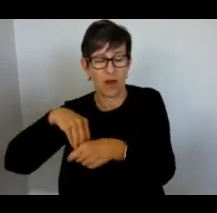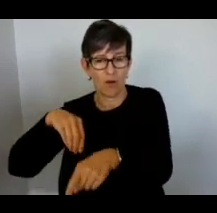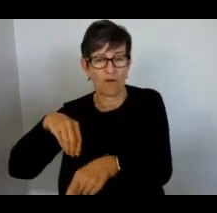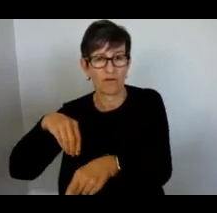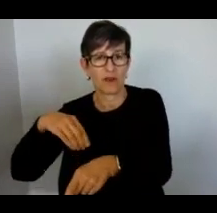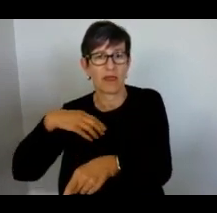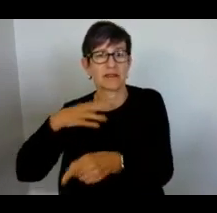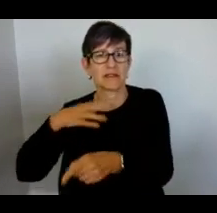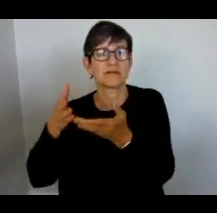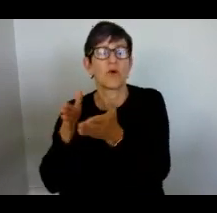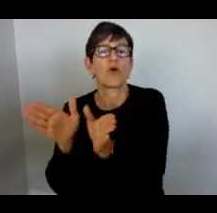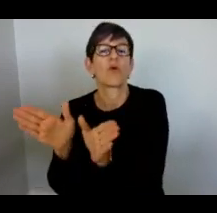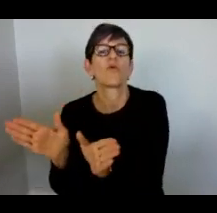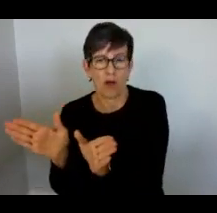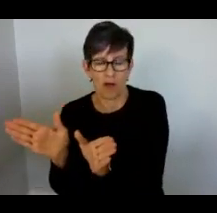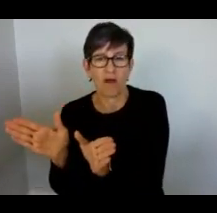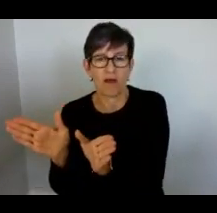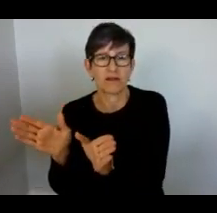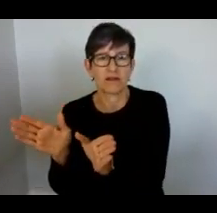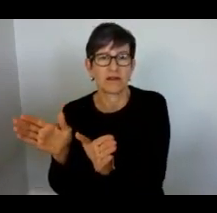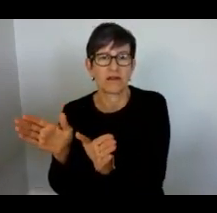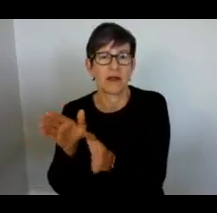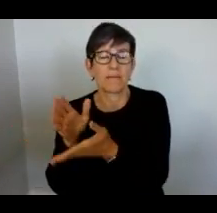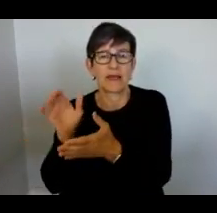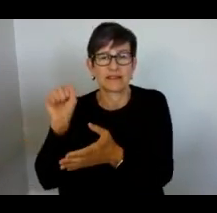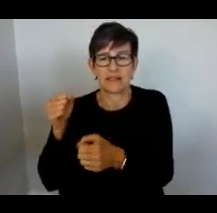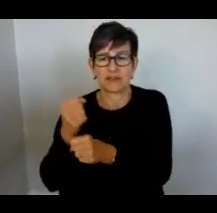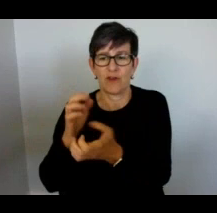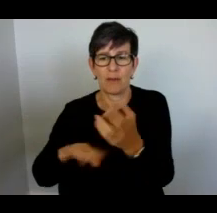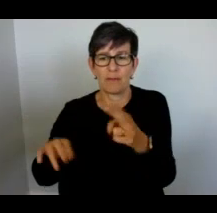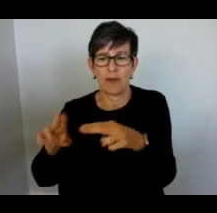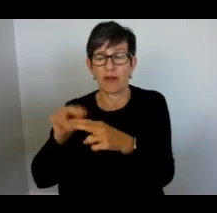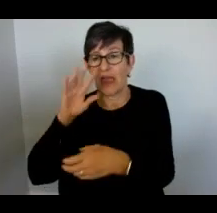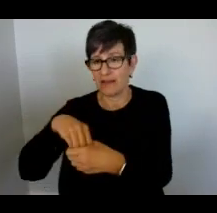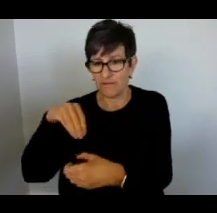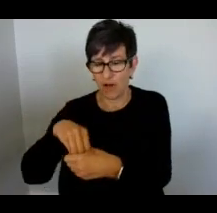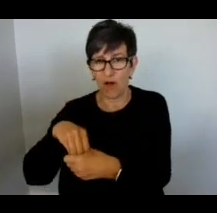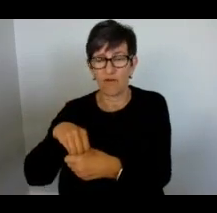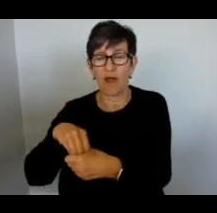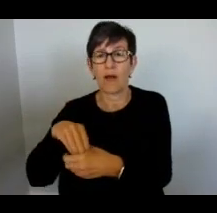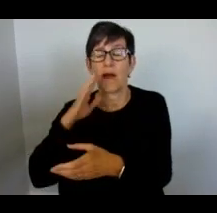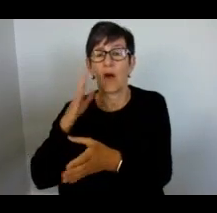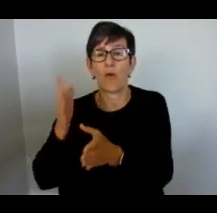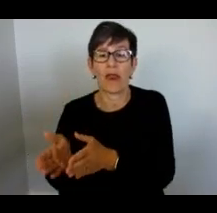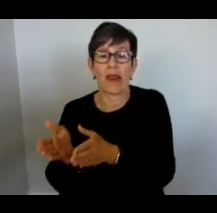can interact with a grandparent at this stage. But as soon as we have to file an application,